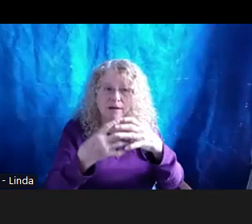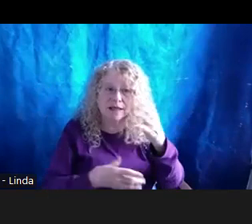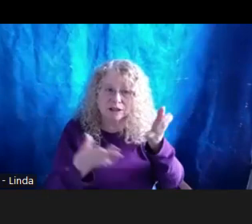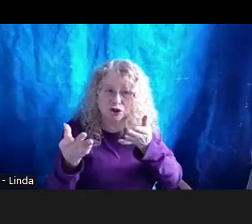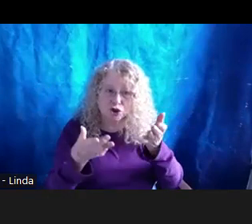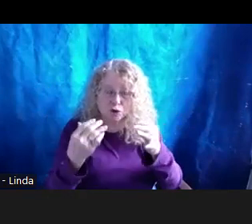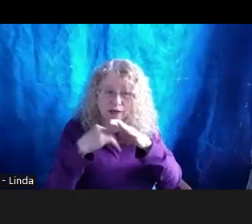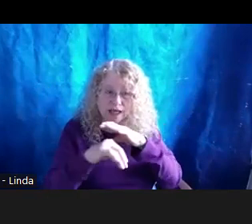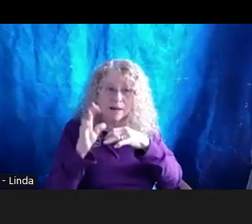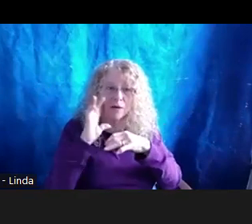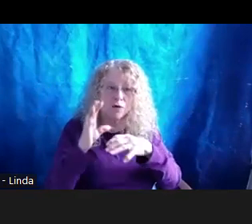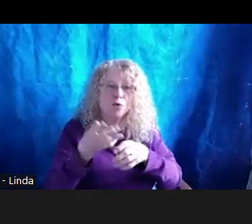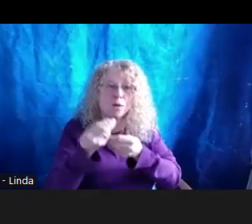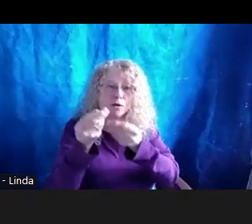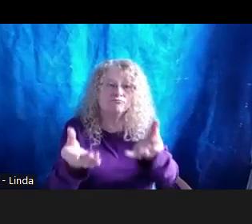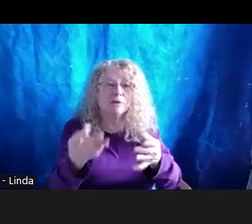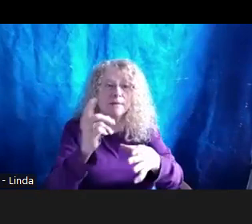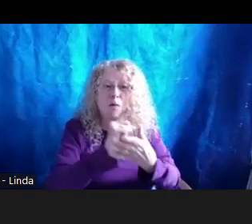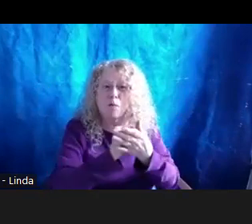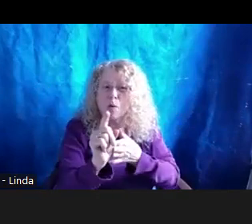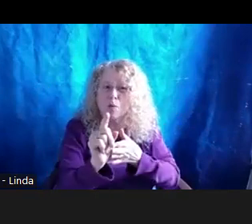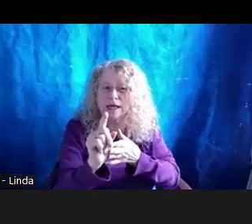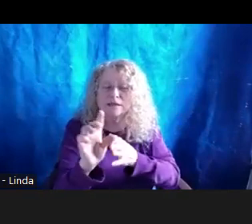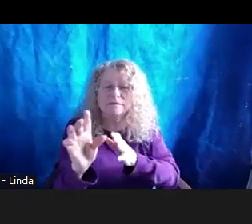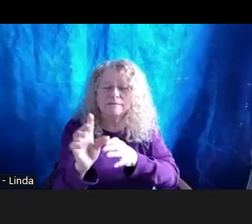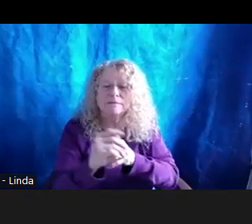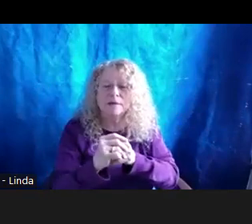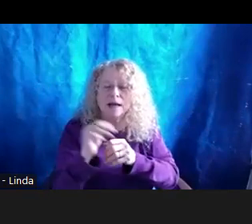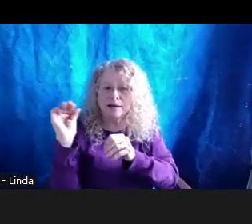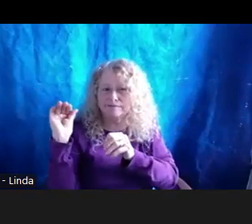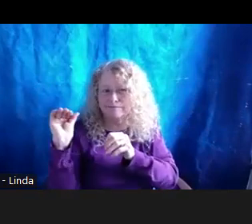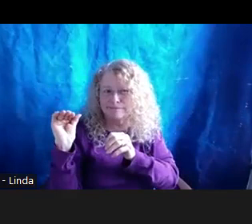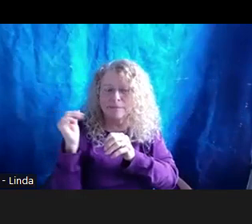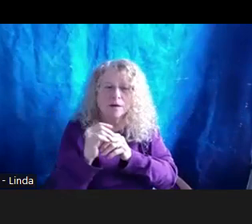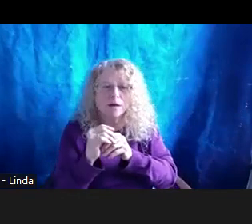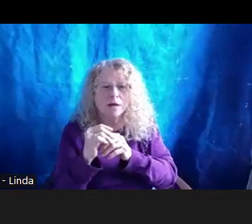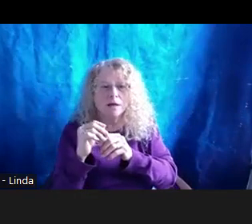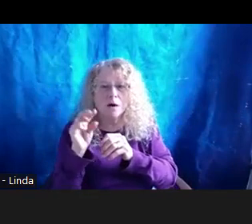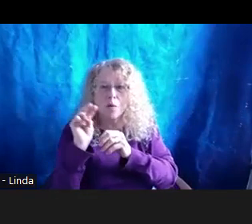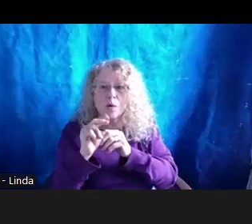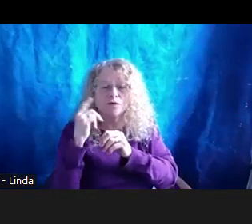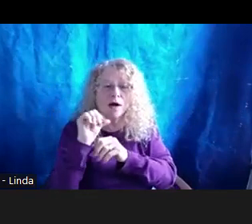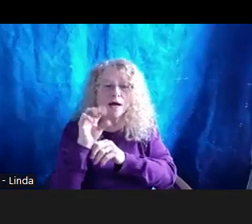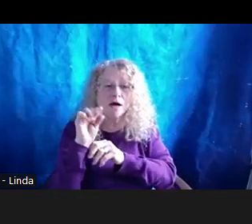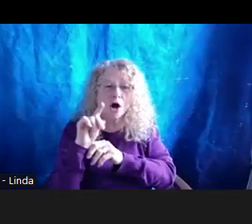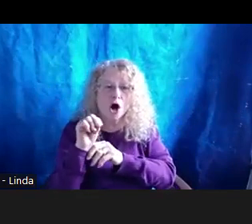ALL OF THE FOLLOW-UP INFORMATION. AS A REMINDER, BE ON THE LOOK OUT FOR THAT AUTO GENERATED E-MAIL, MEANS YOU HAVE BEEN